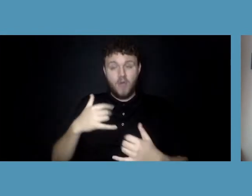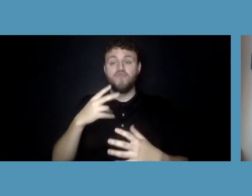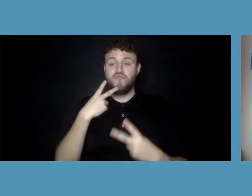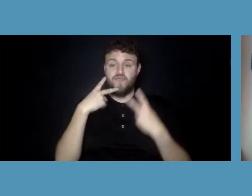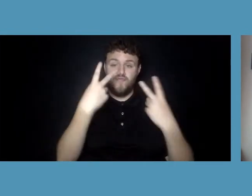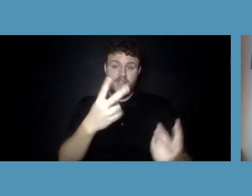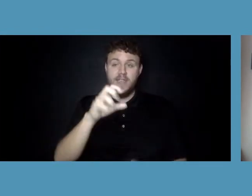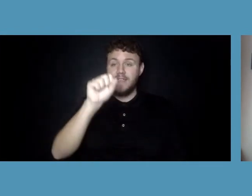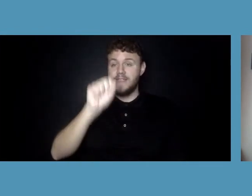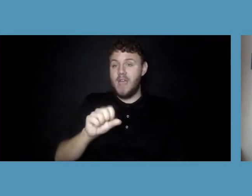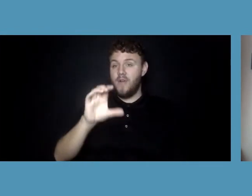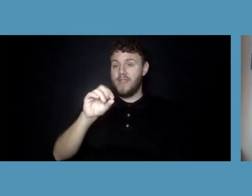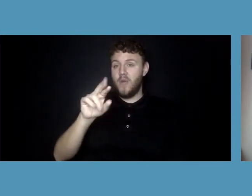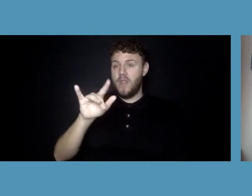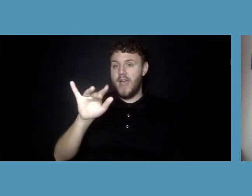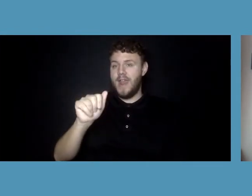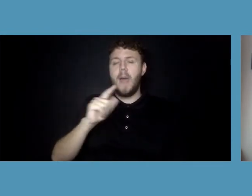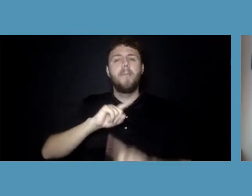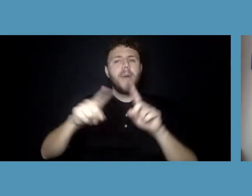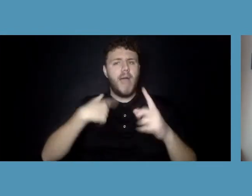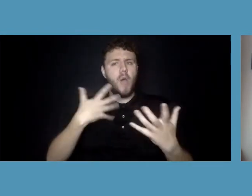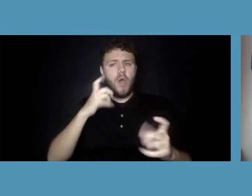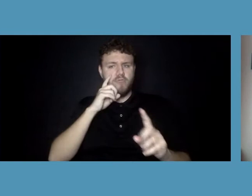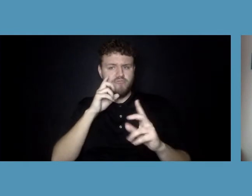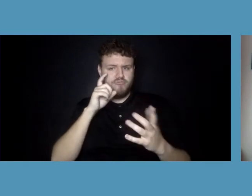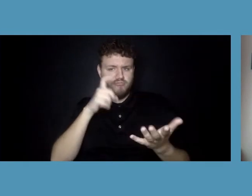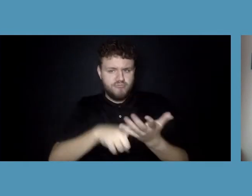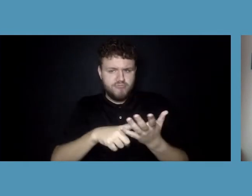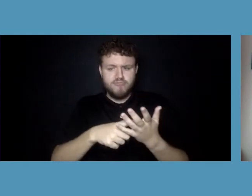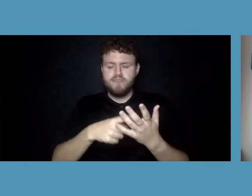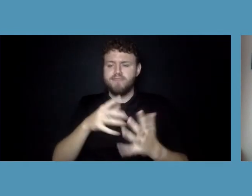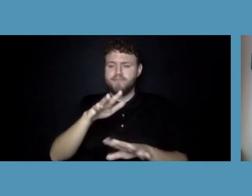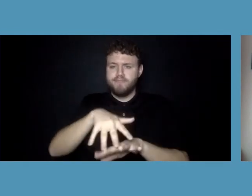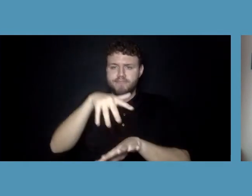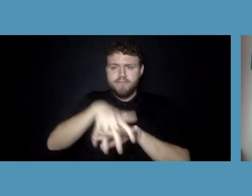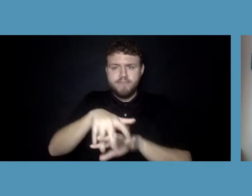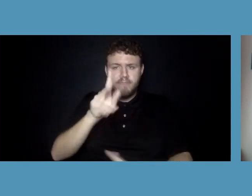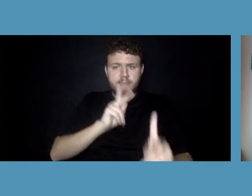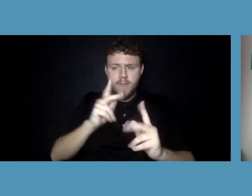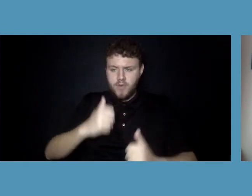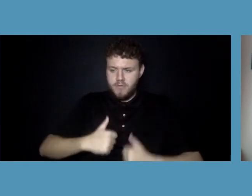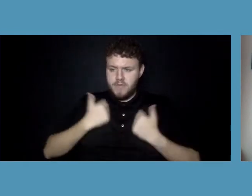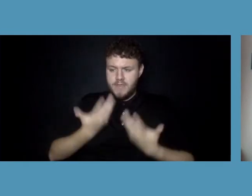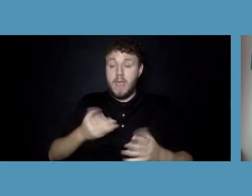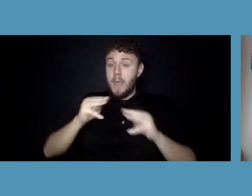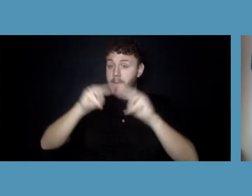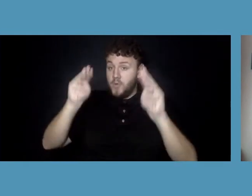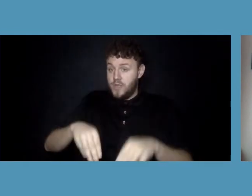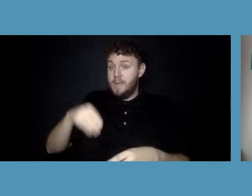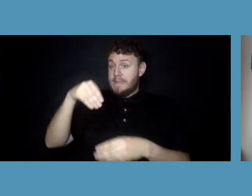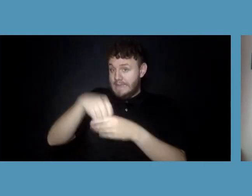however I want to acknowledge the ancestral lands that the museum in Southport sit on.